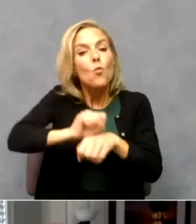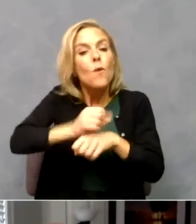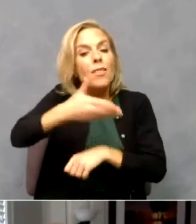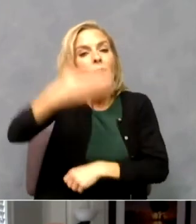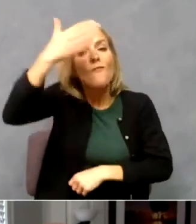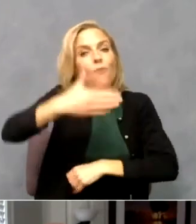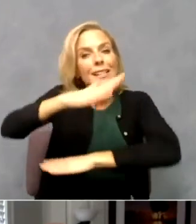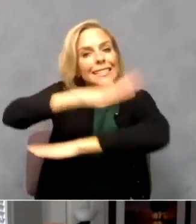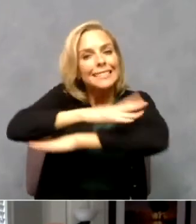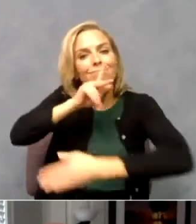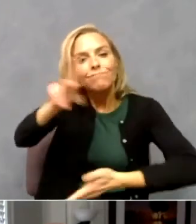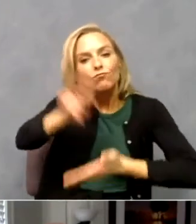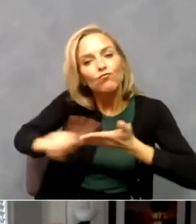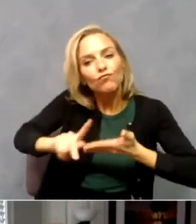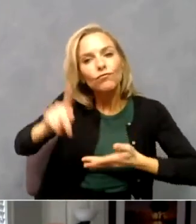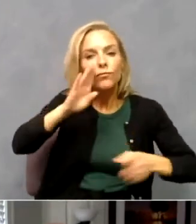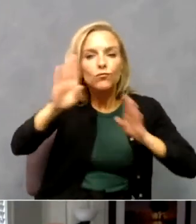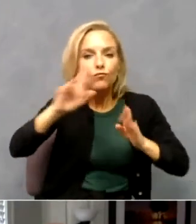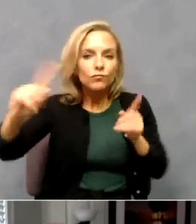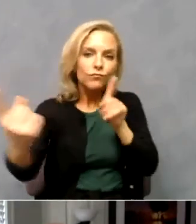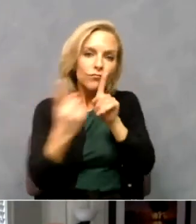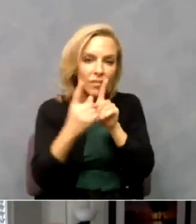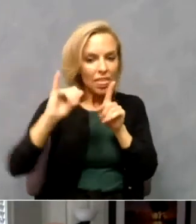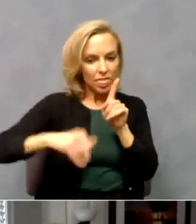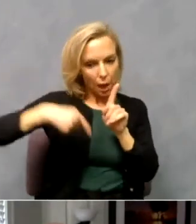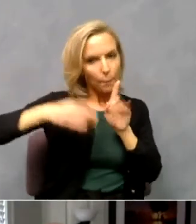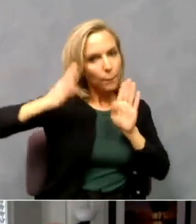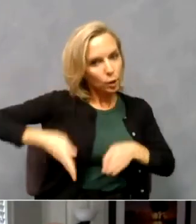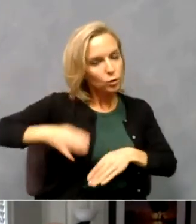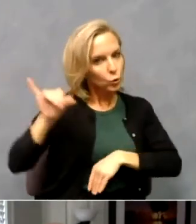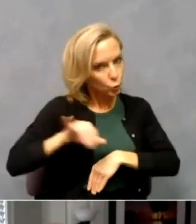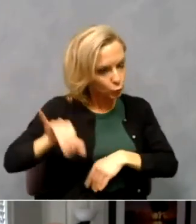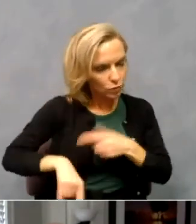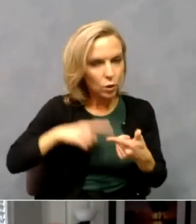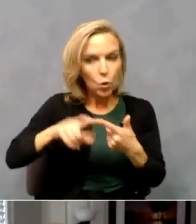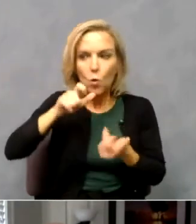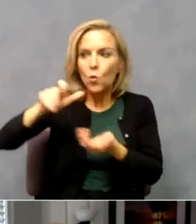help keep the facility operational in the facility clean. It's individuals